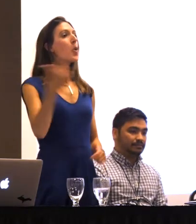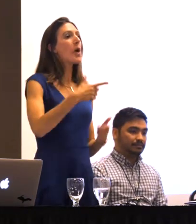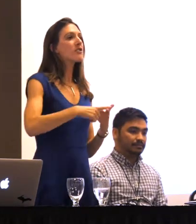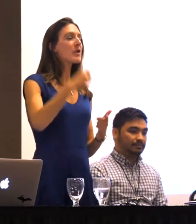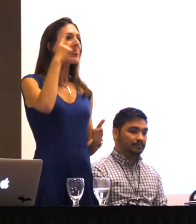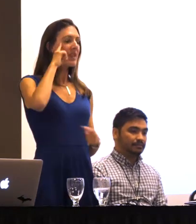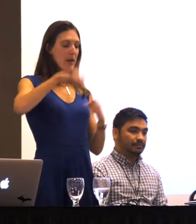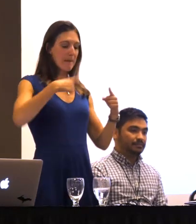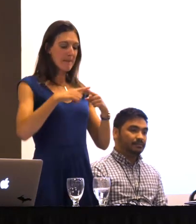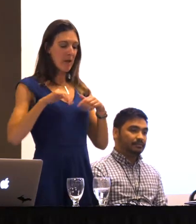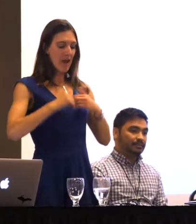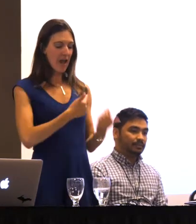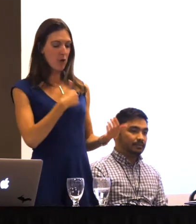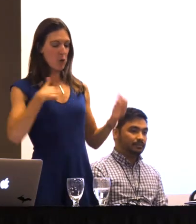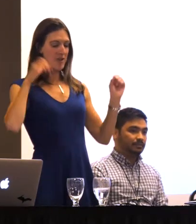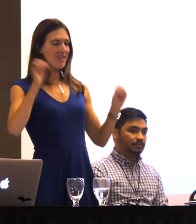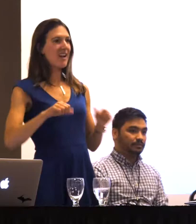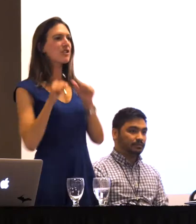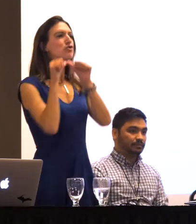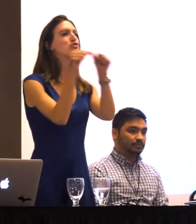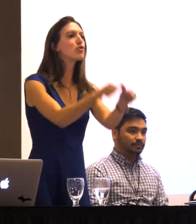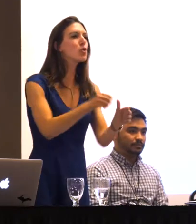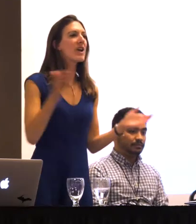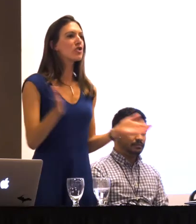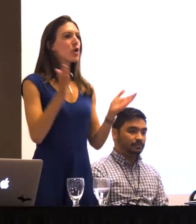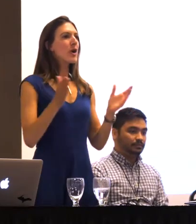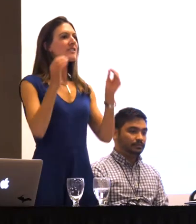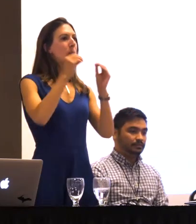I want all of us to think about we can continue to